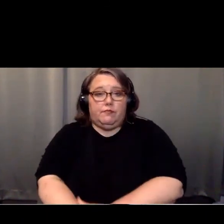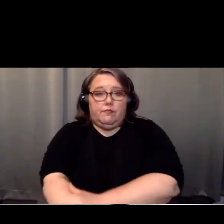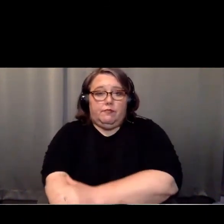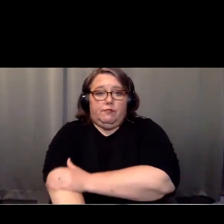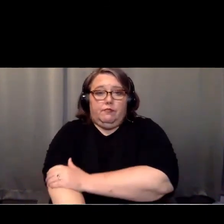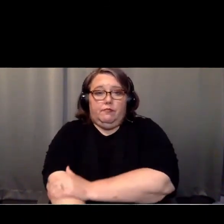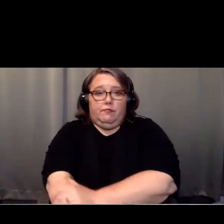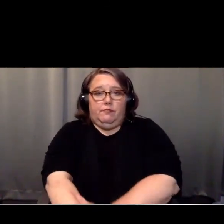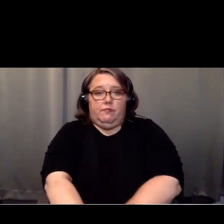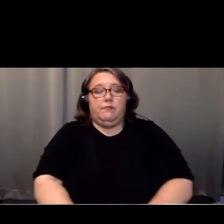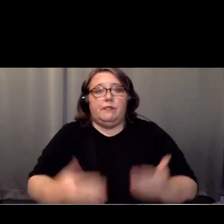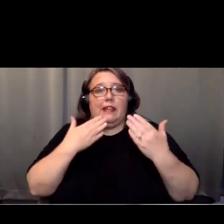All right, thank you everyone.